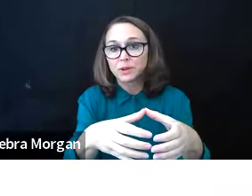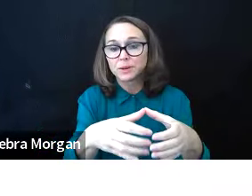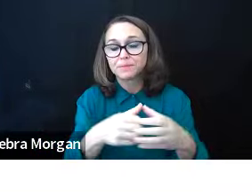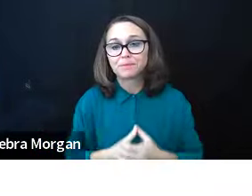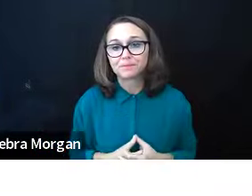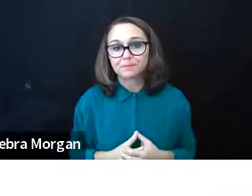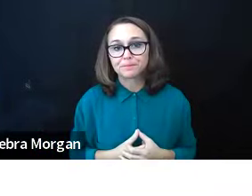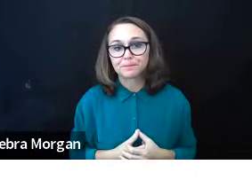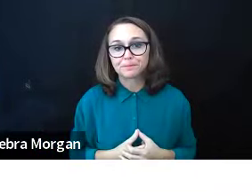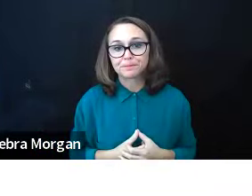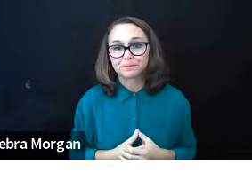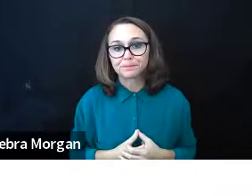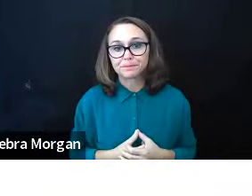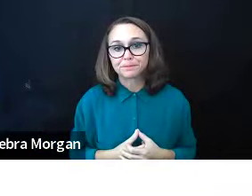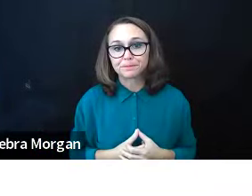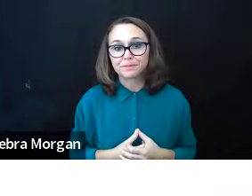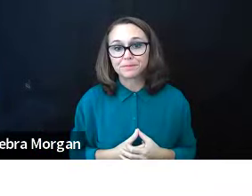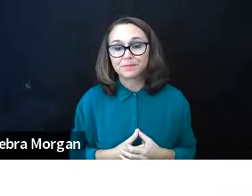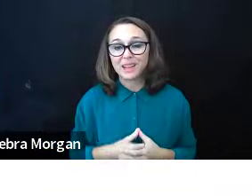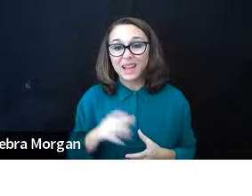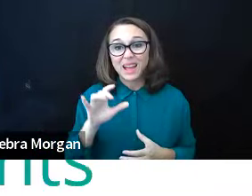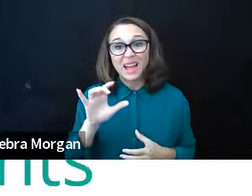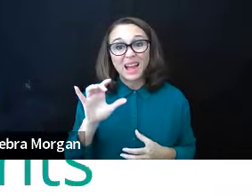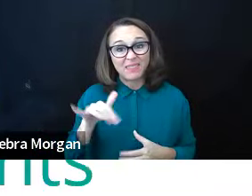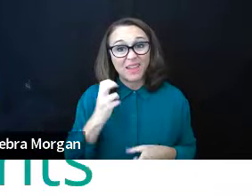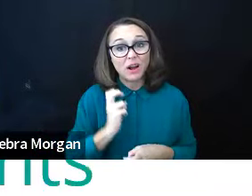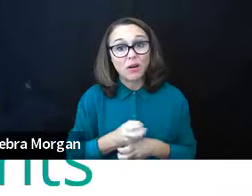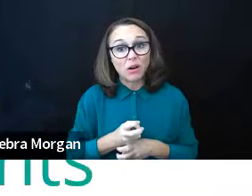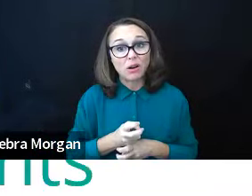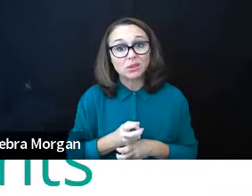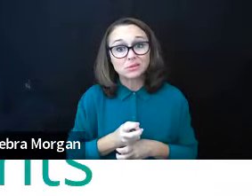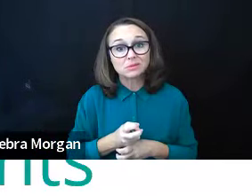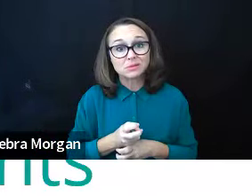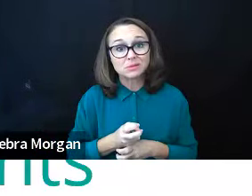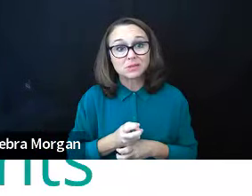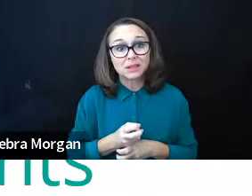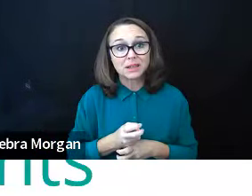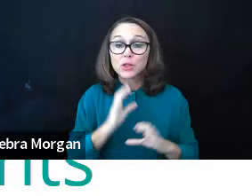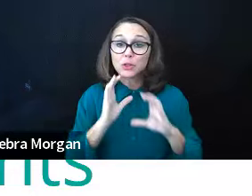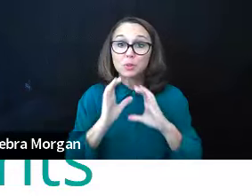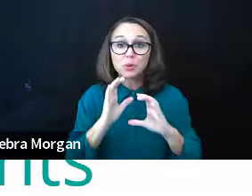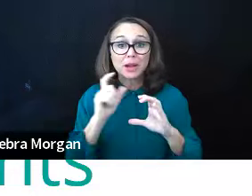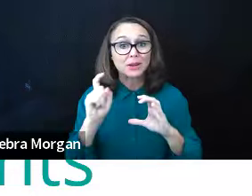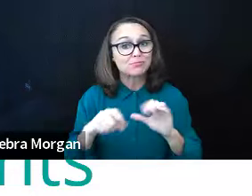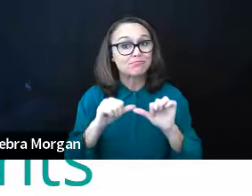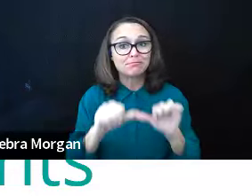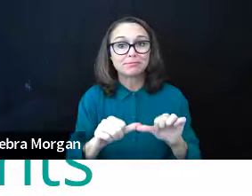as I mentioned, can be a heavy lift sometimes, you have to continue communication, next slide. So,